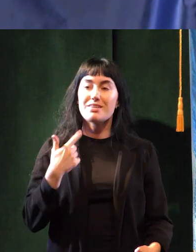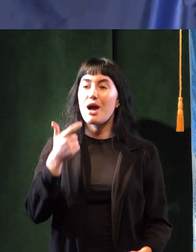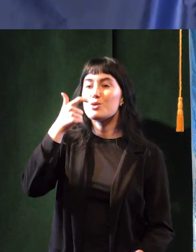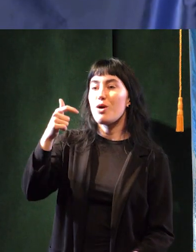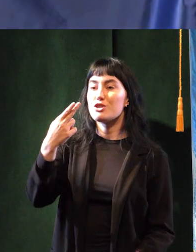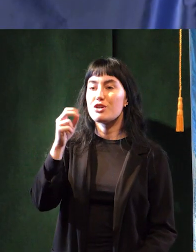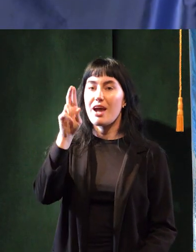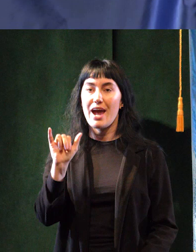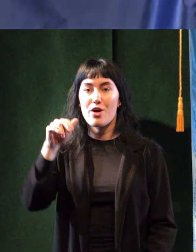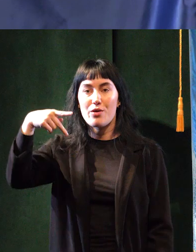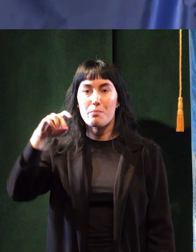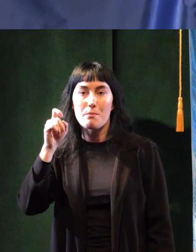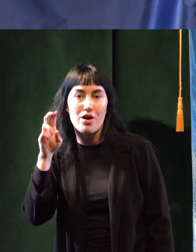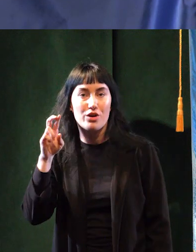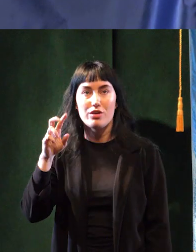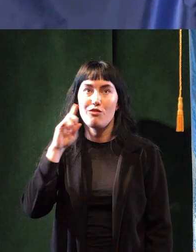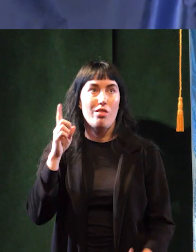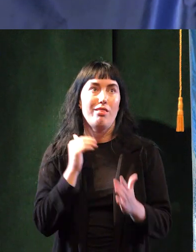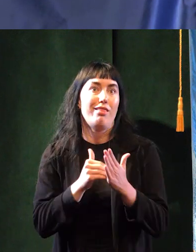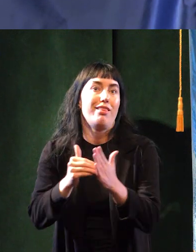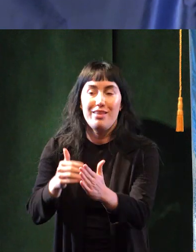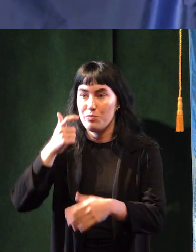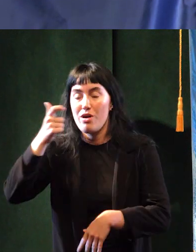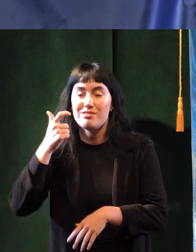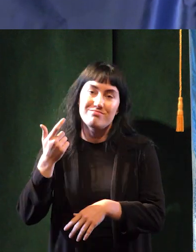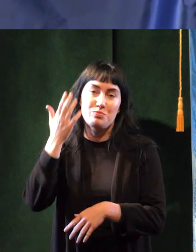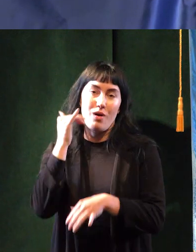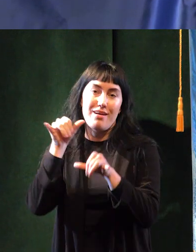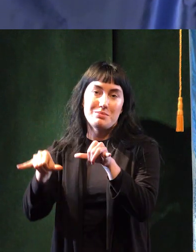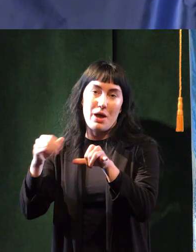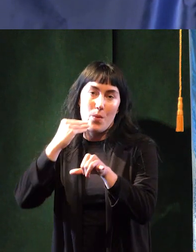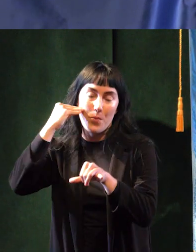it was while watching Harry Potter for the gazillions time during shuttering in